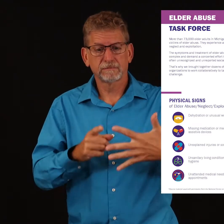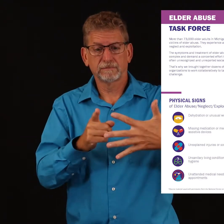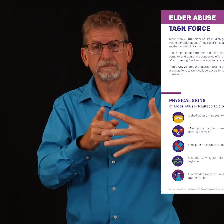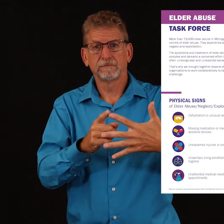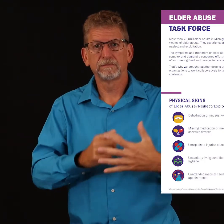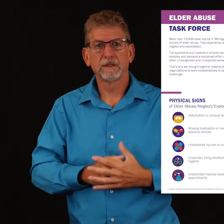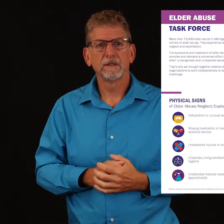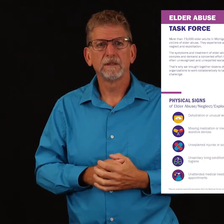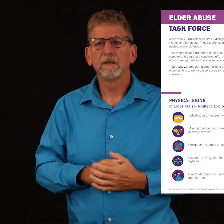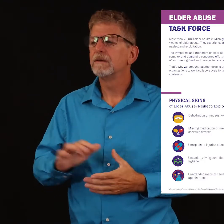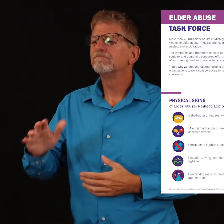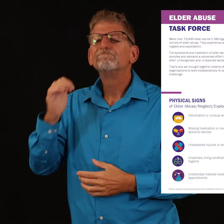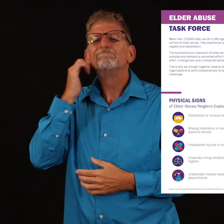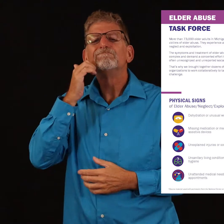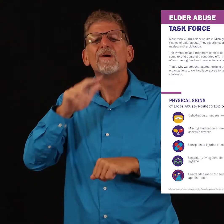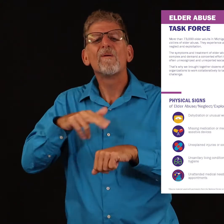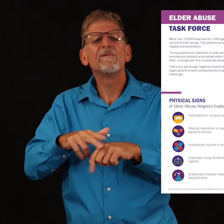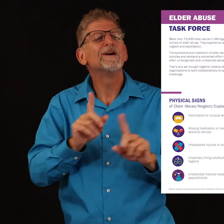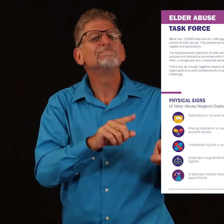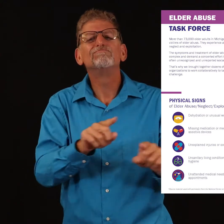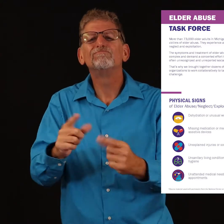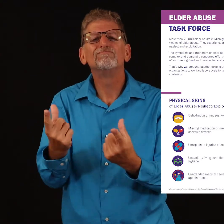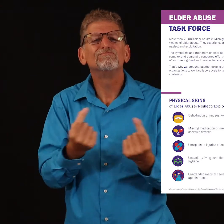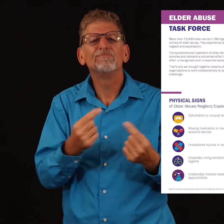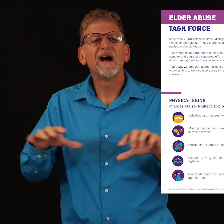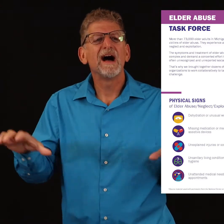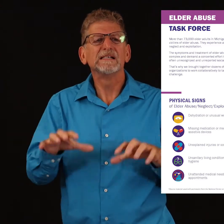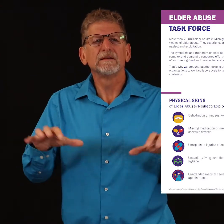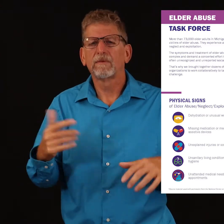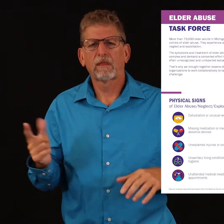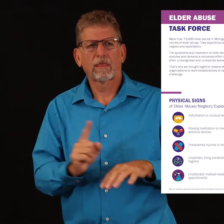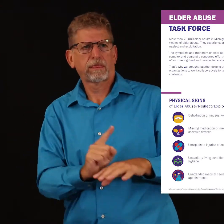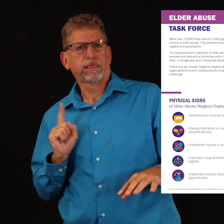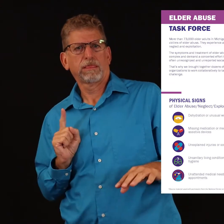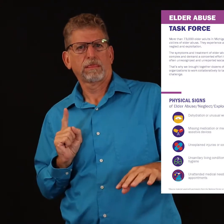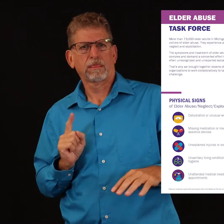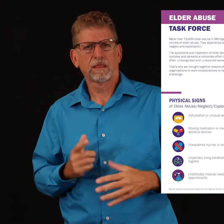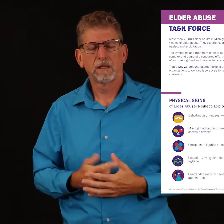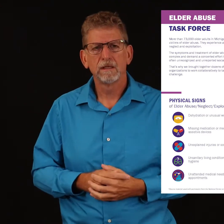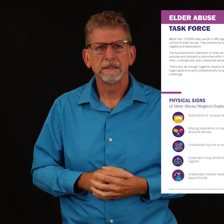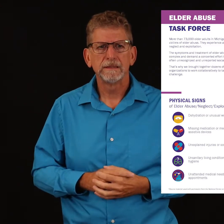Withdrawal from normal activities